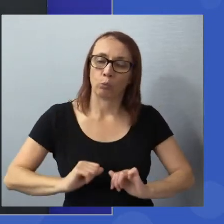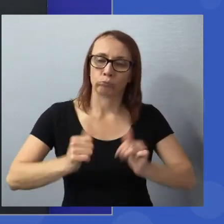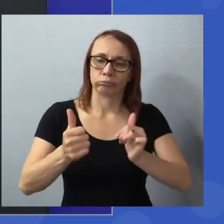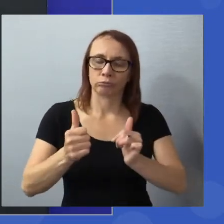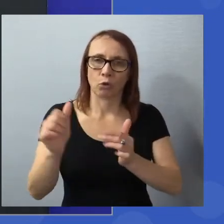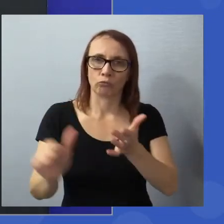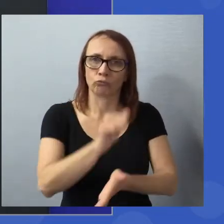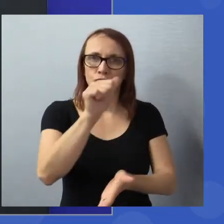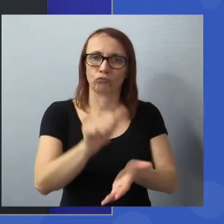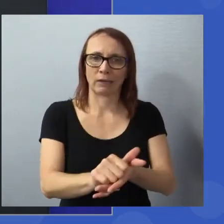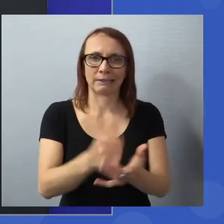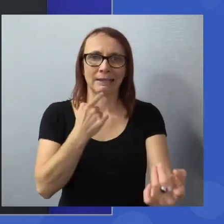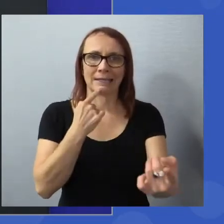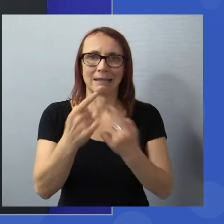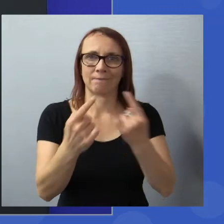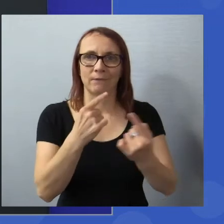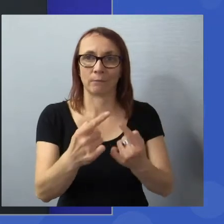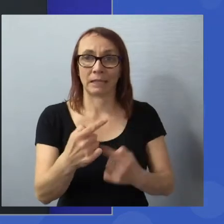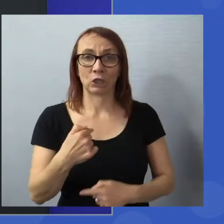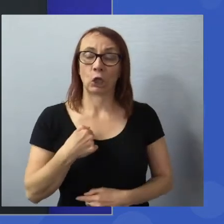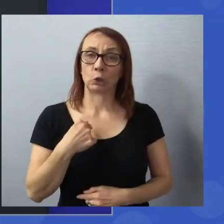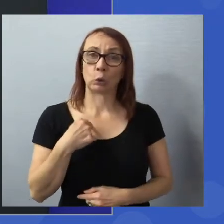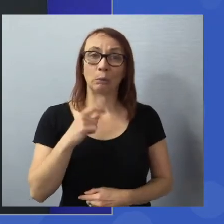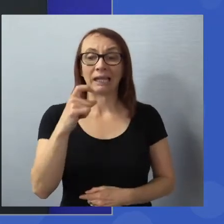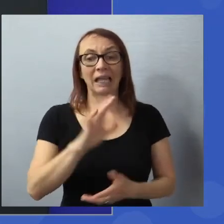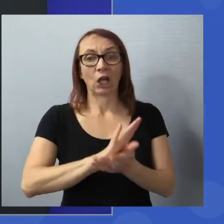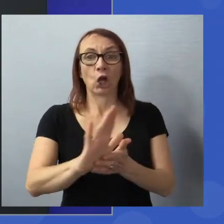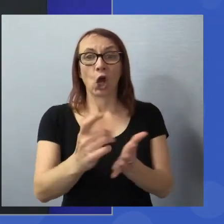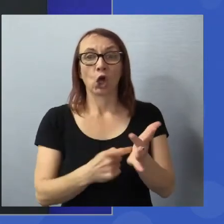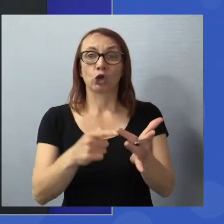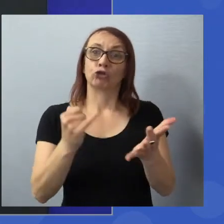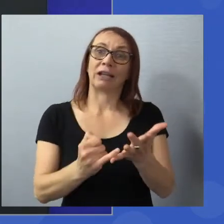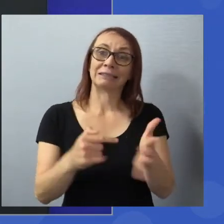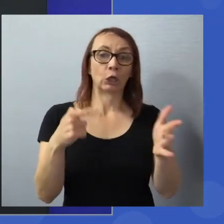there's it's not just you who can listen to Chris talking about tax but everyone